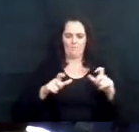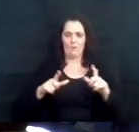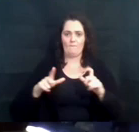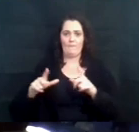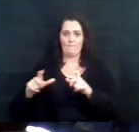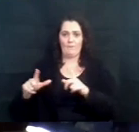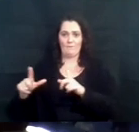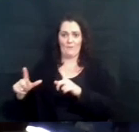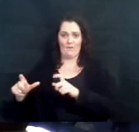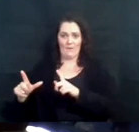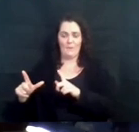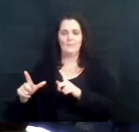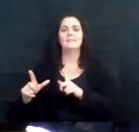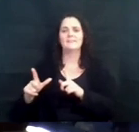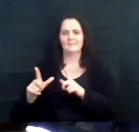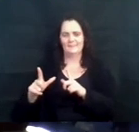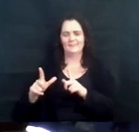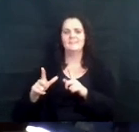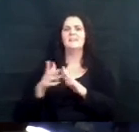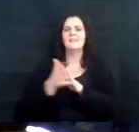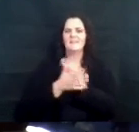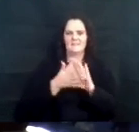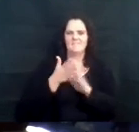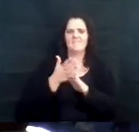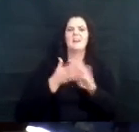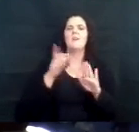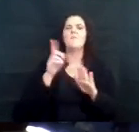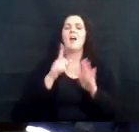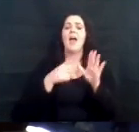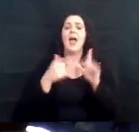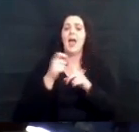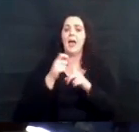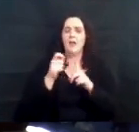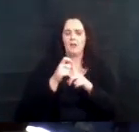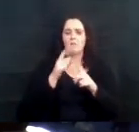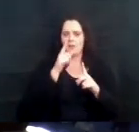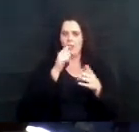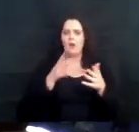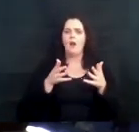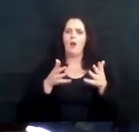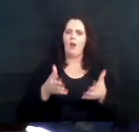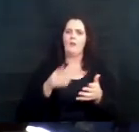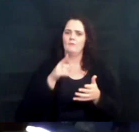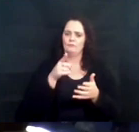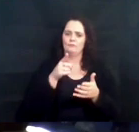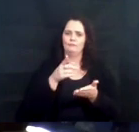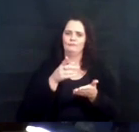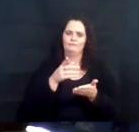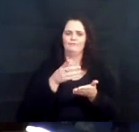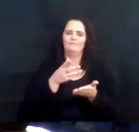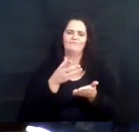These different apps allow you to then import photographs into them and then create your motion drawings, your animations.